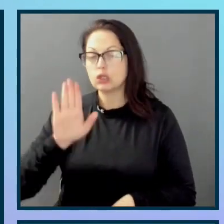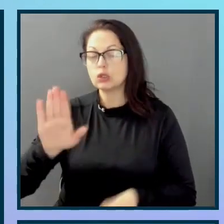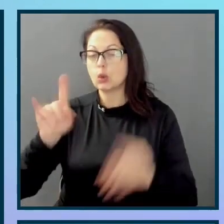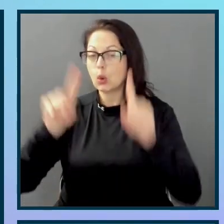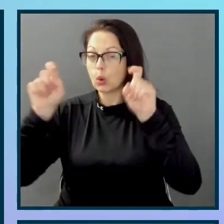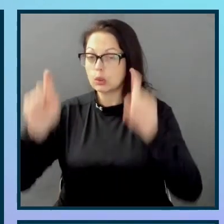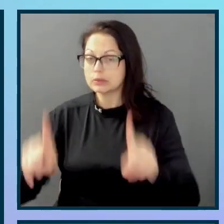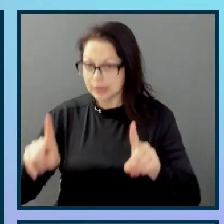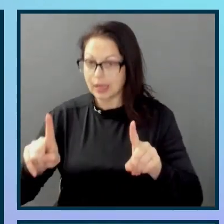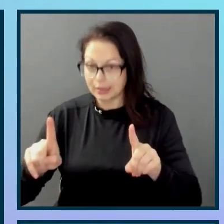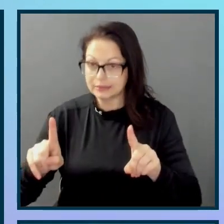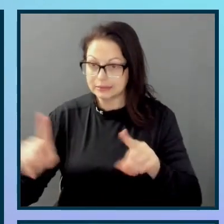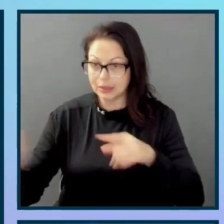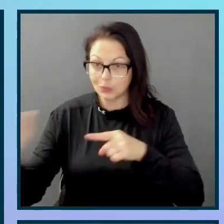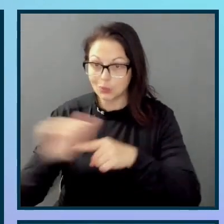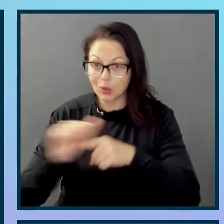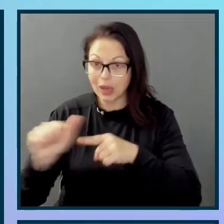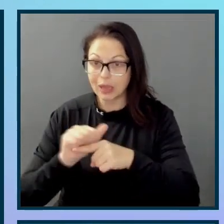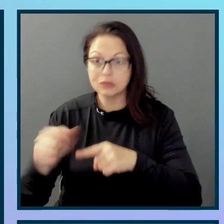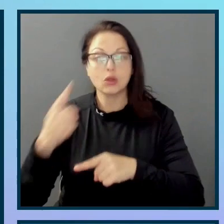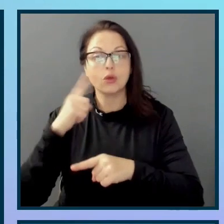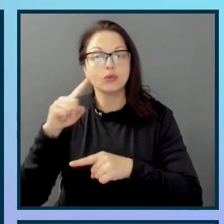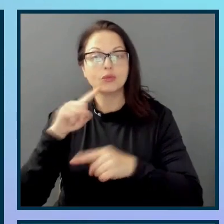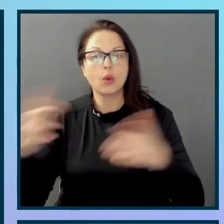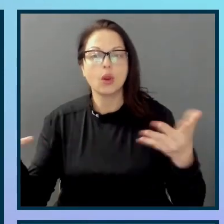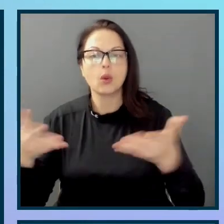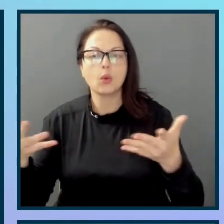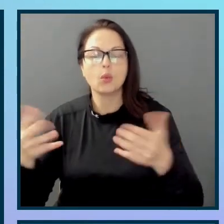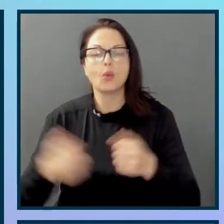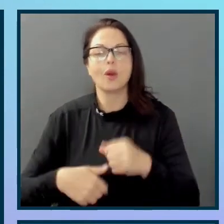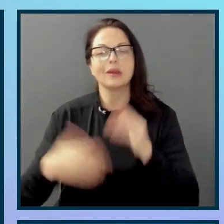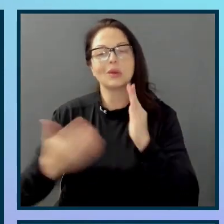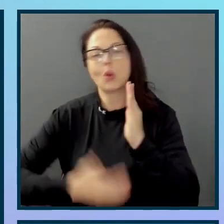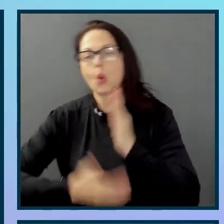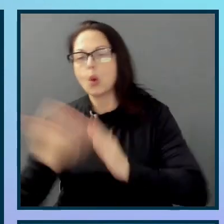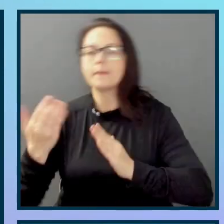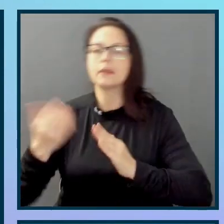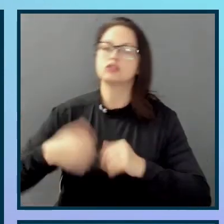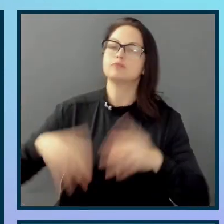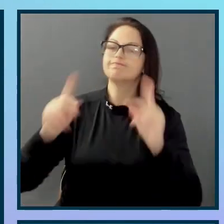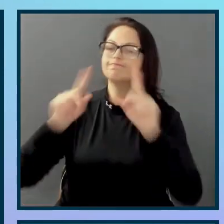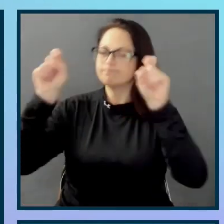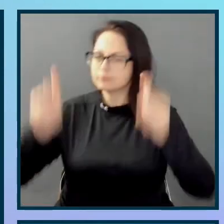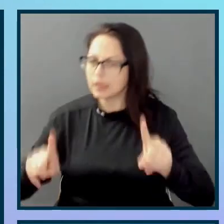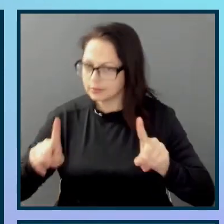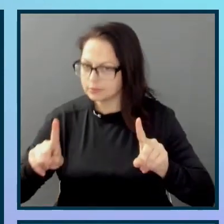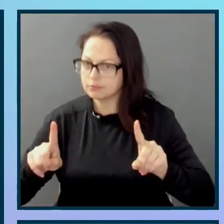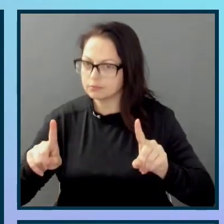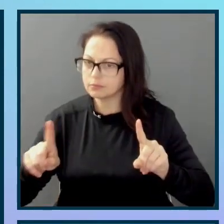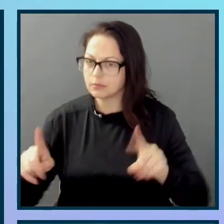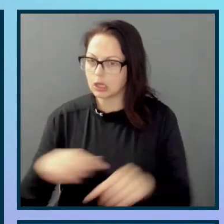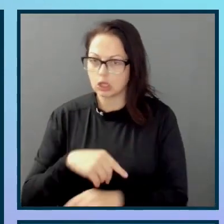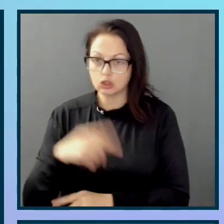to create automated regression tests for that testing. So that you only ever have to do that, that manual testing once,